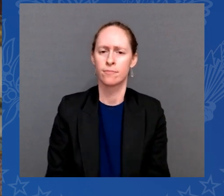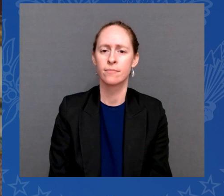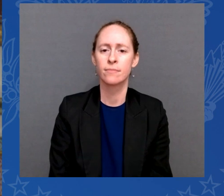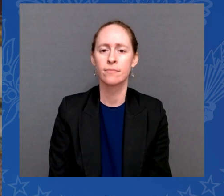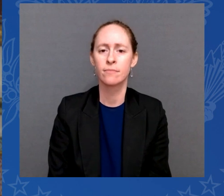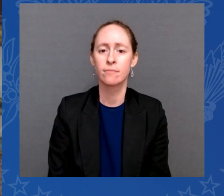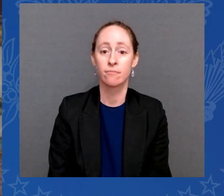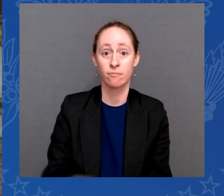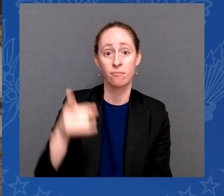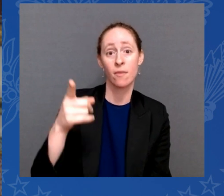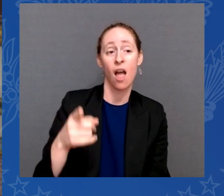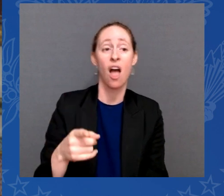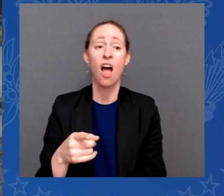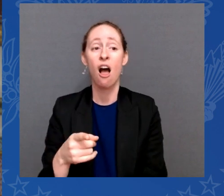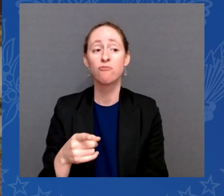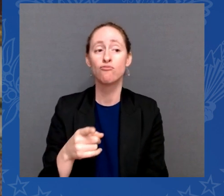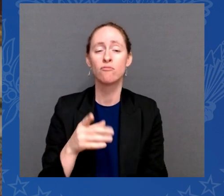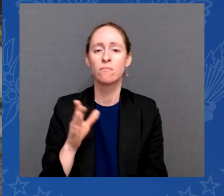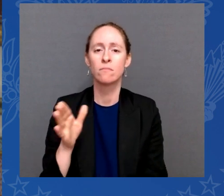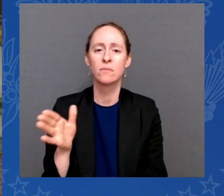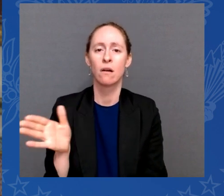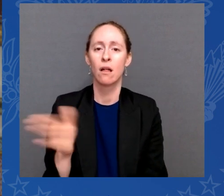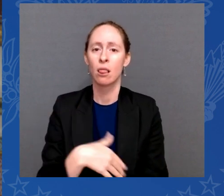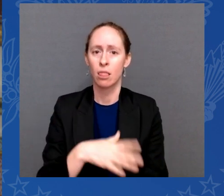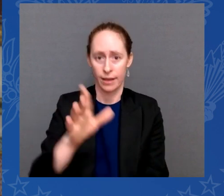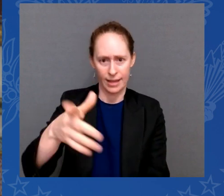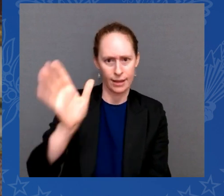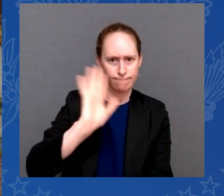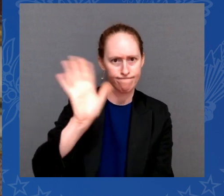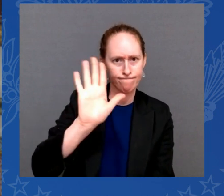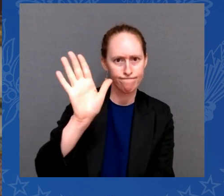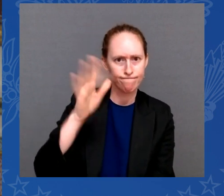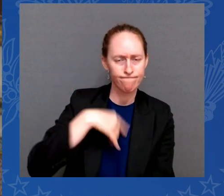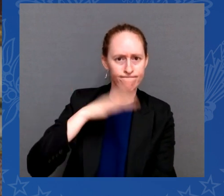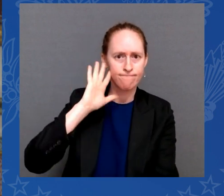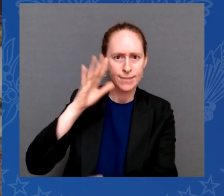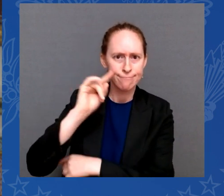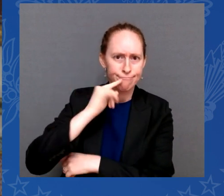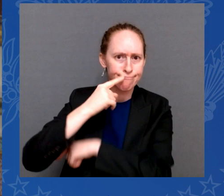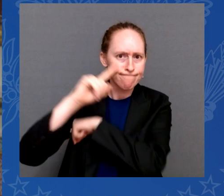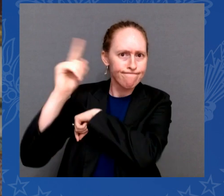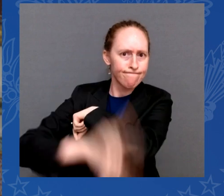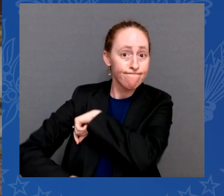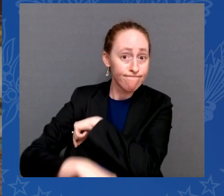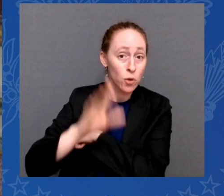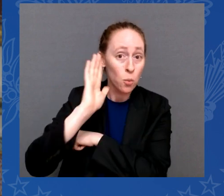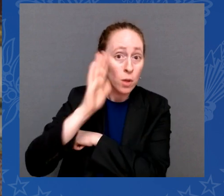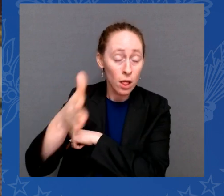We still have much to do and we're going to continue forward, including, for example, in making sure medication abortion